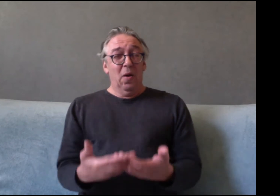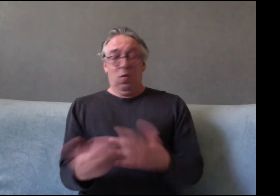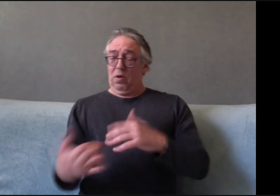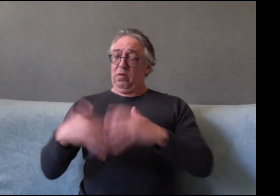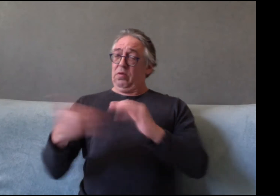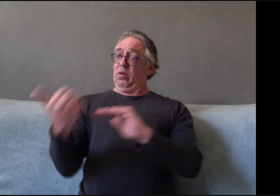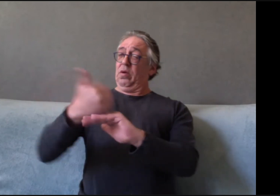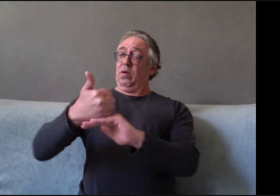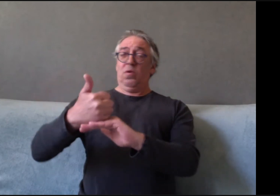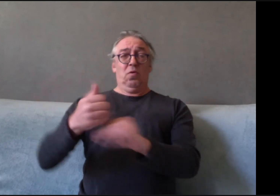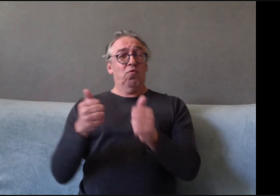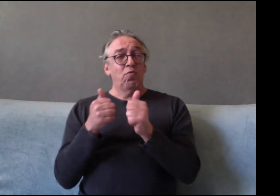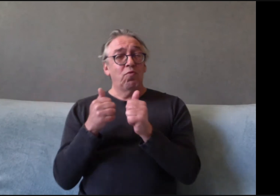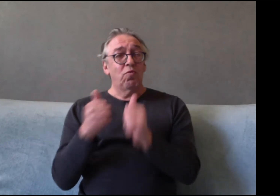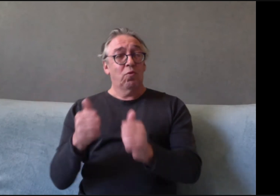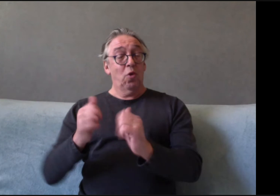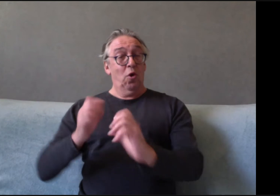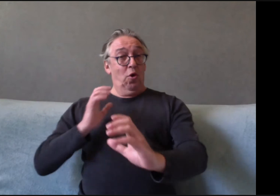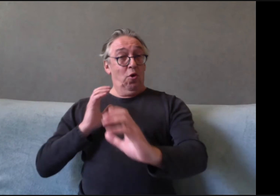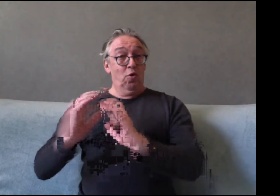That means that this person is abandoned.